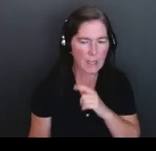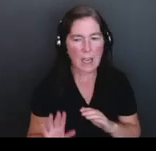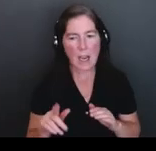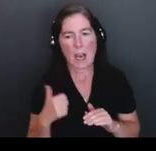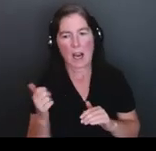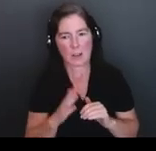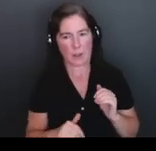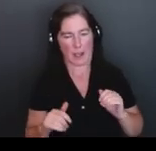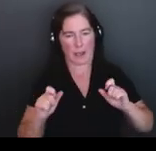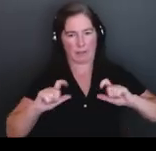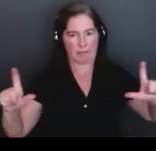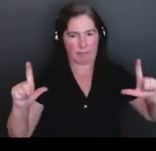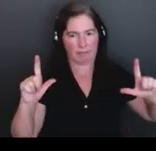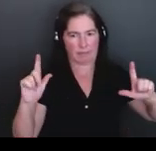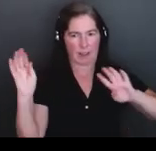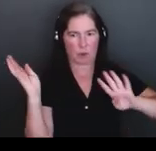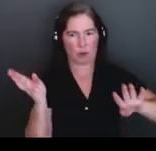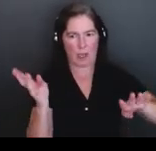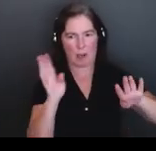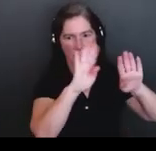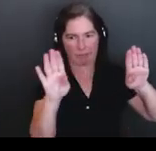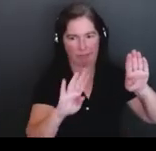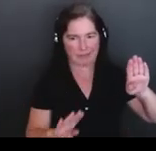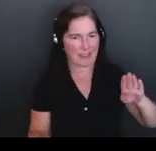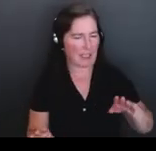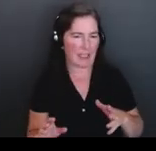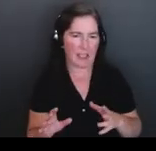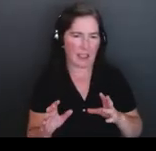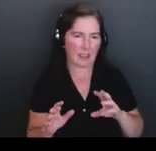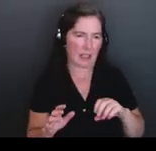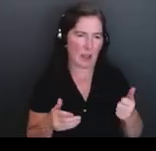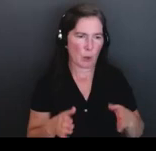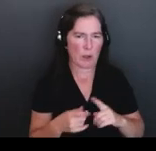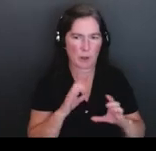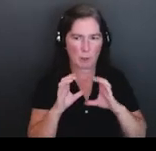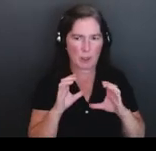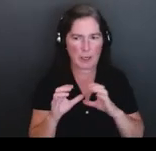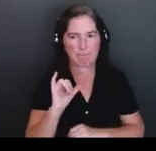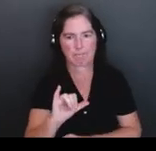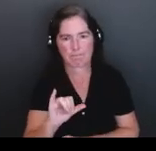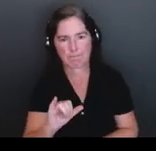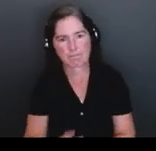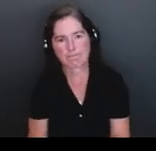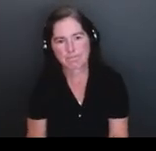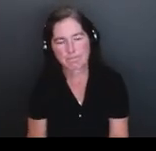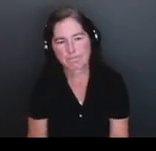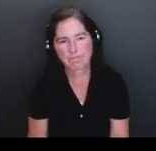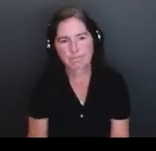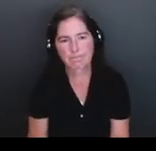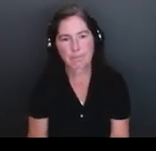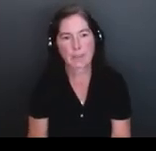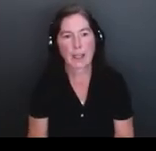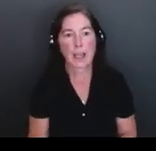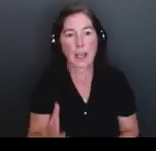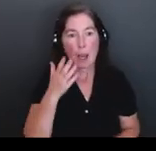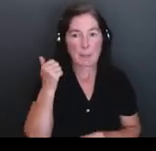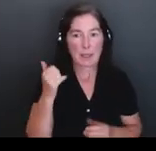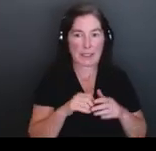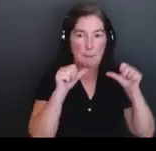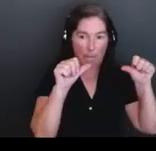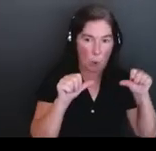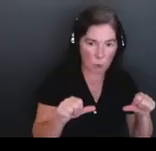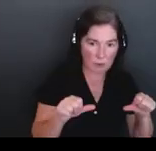Pete: I was just going to, um, where you list where you show your students in the class, so members and guests, is there an option to highlight all students. No - - I don't think there is.